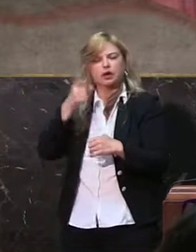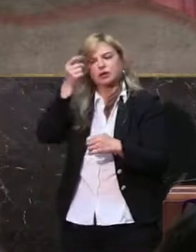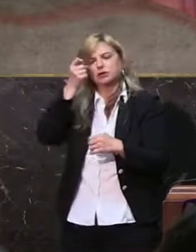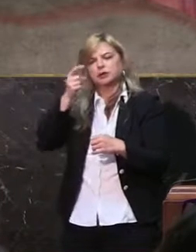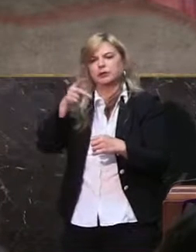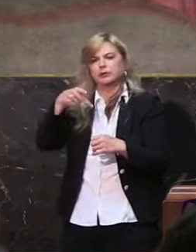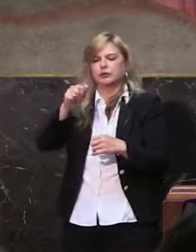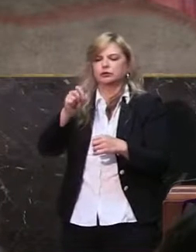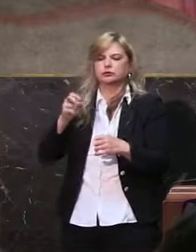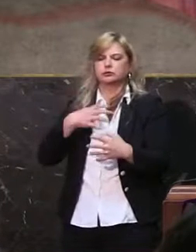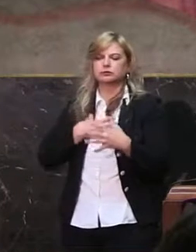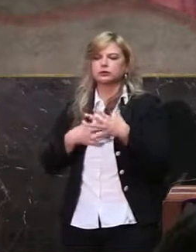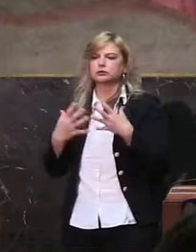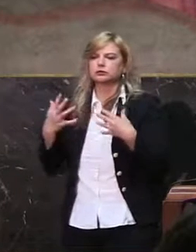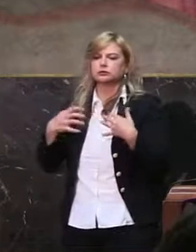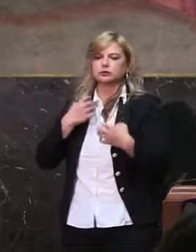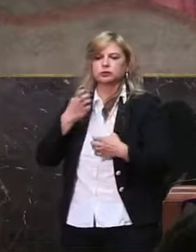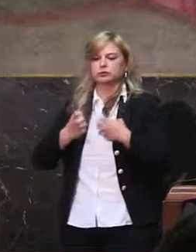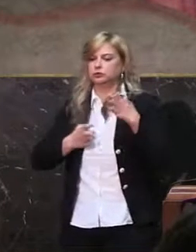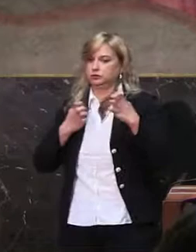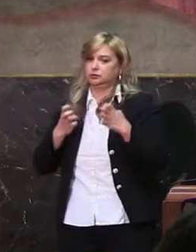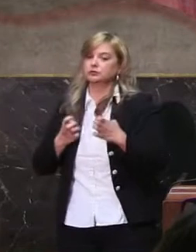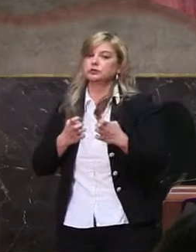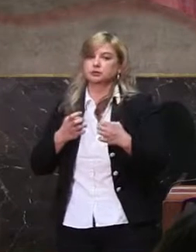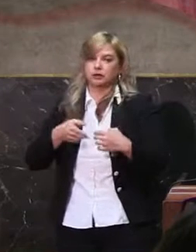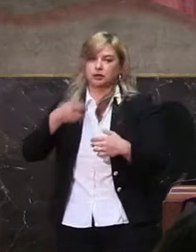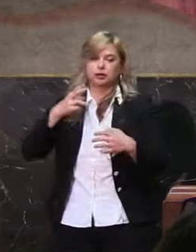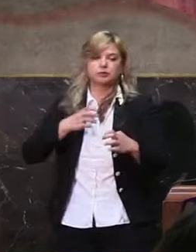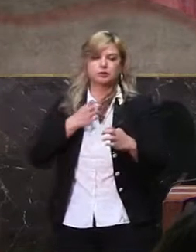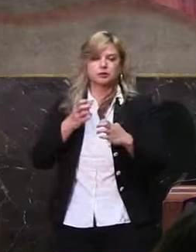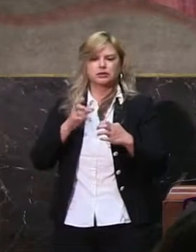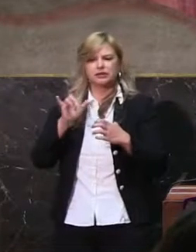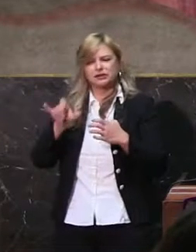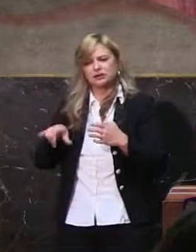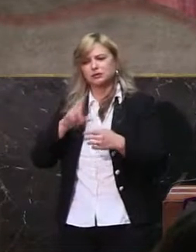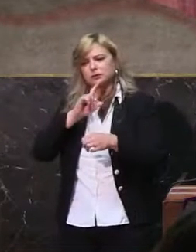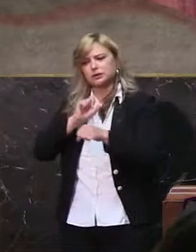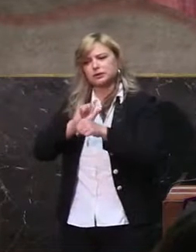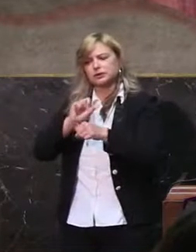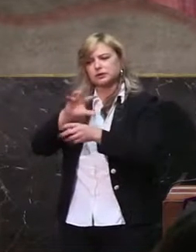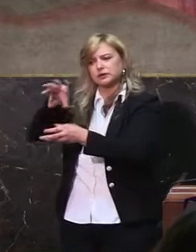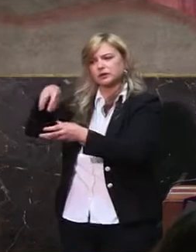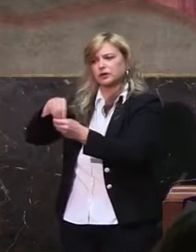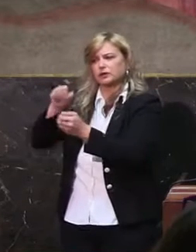hot and while it is certainly part of our history can we say it's the best